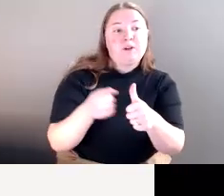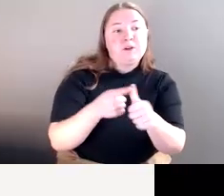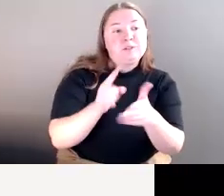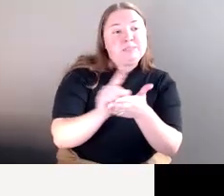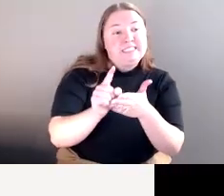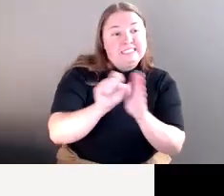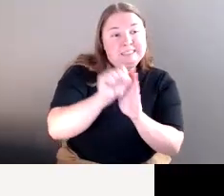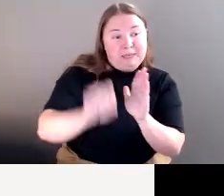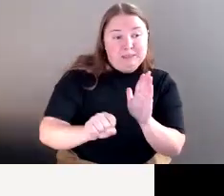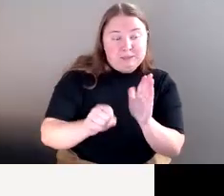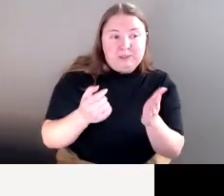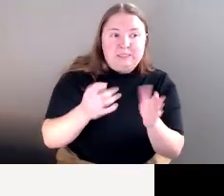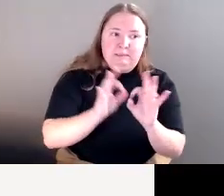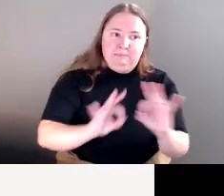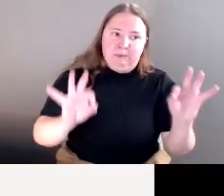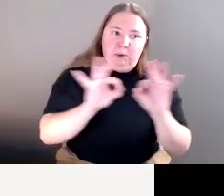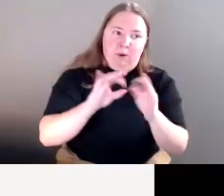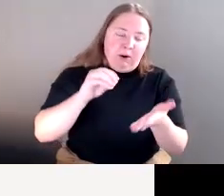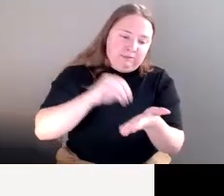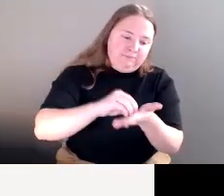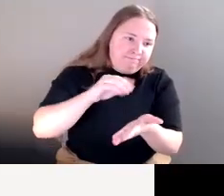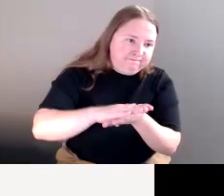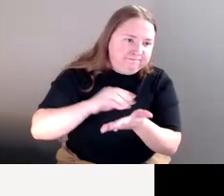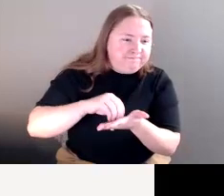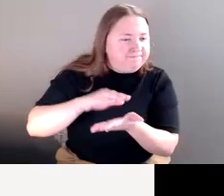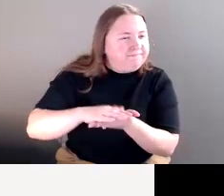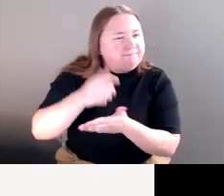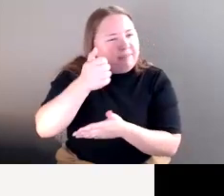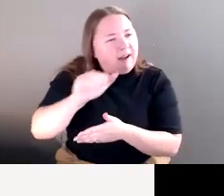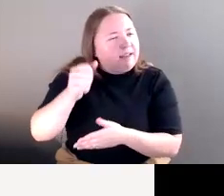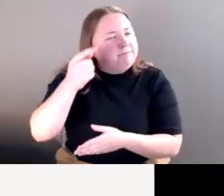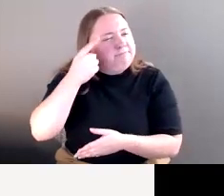that we document any suspicious or unusual activity.